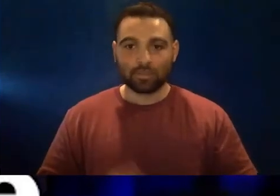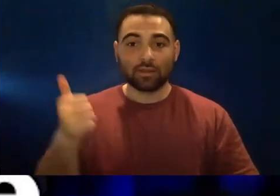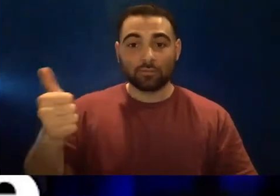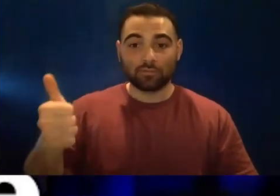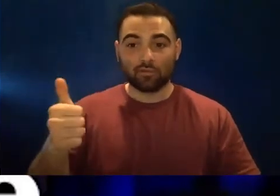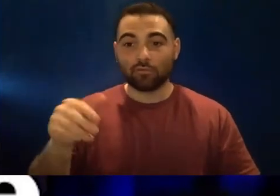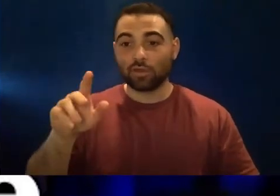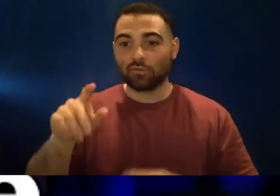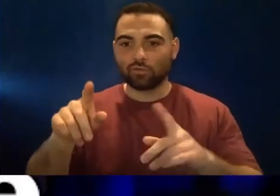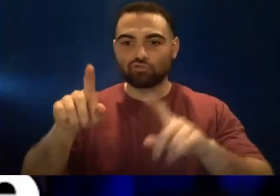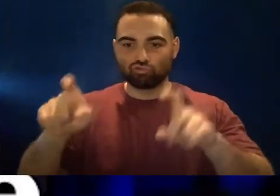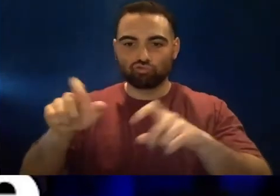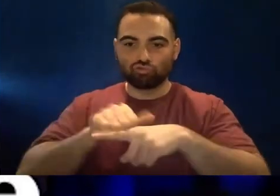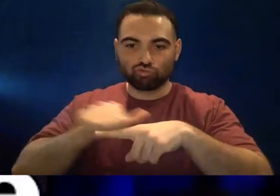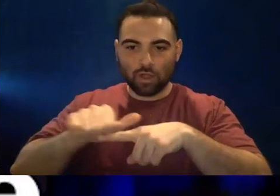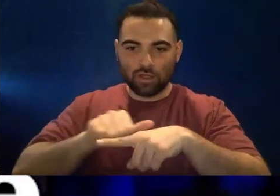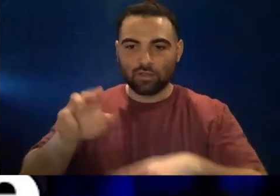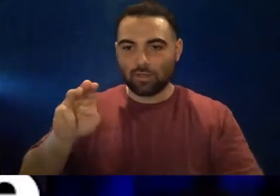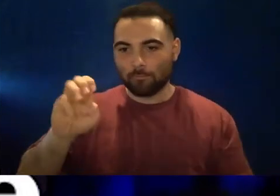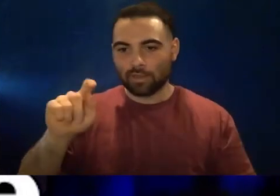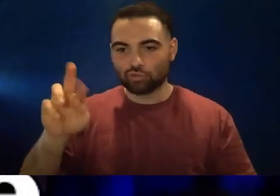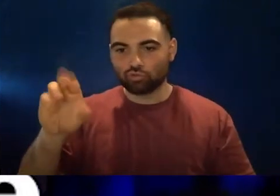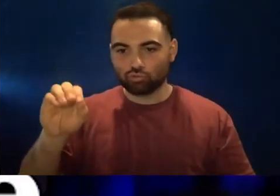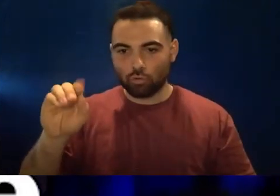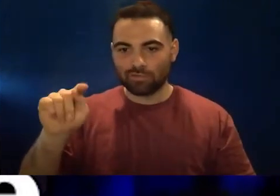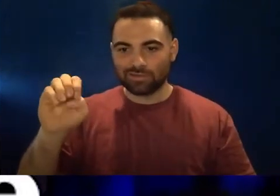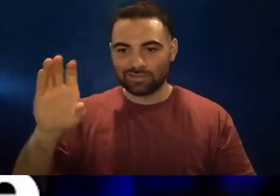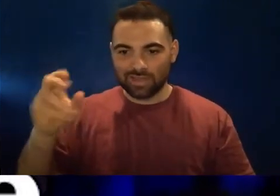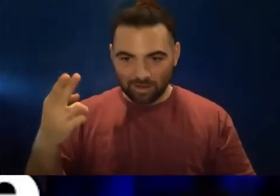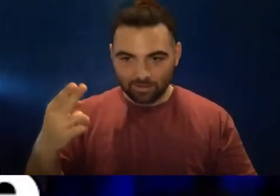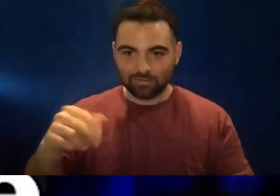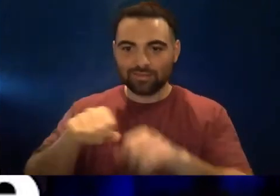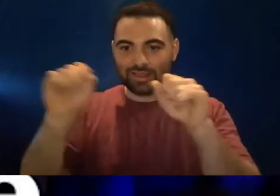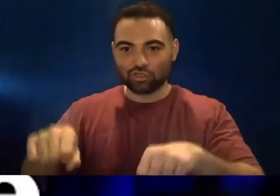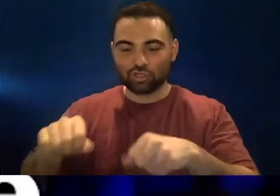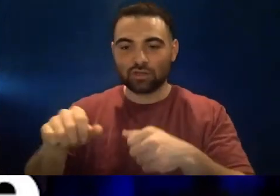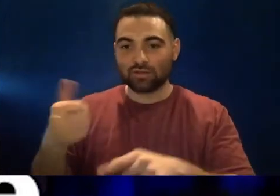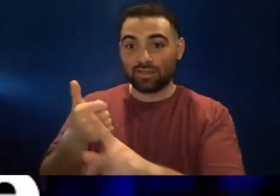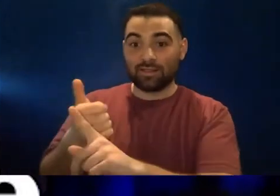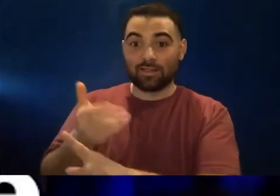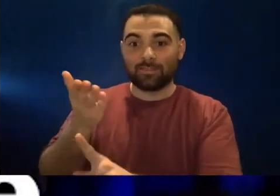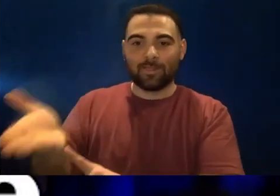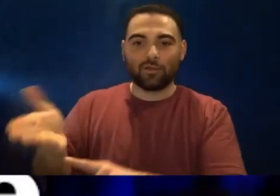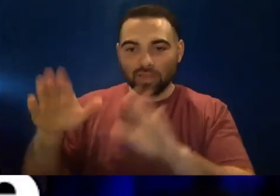of what they call the accessibility lab where they introduced a lot of technologies